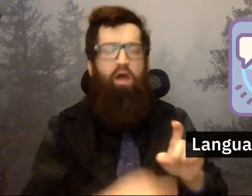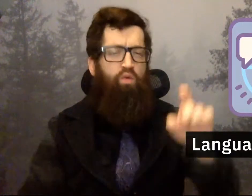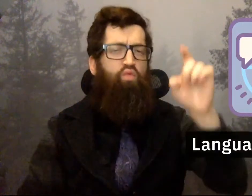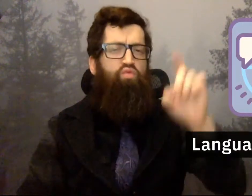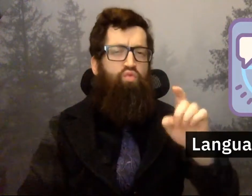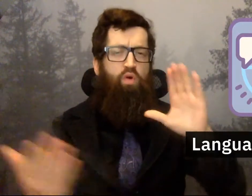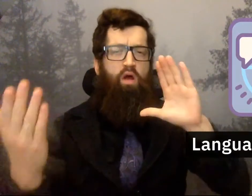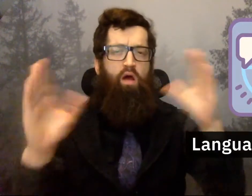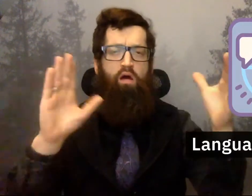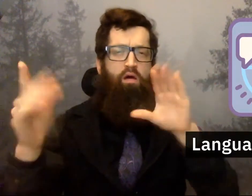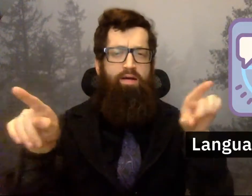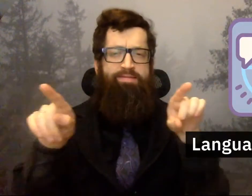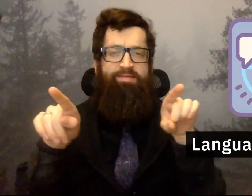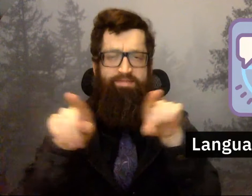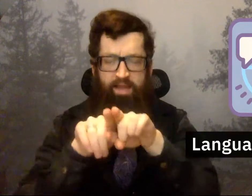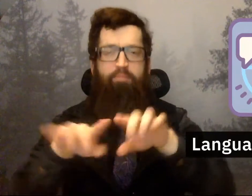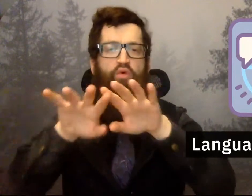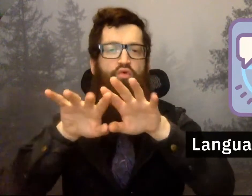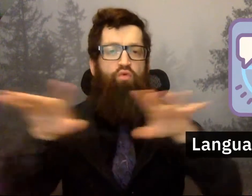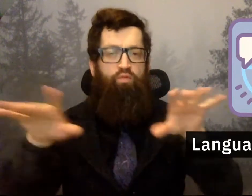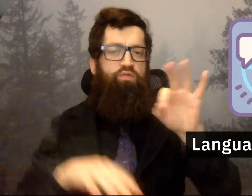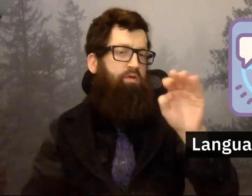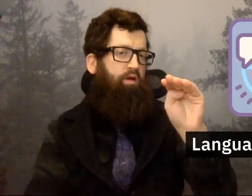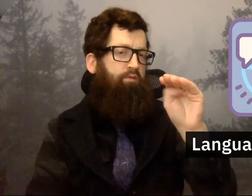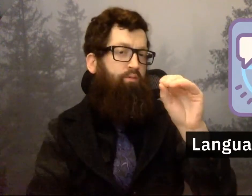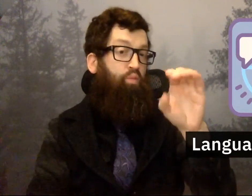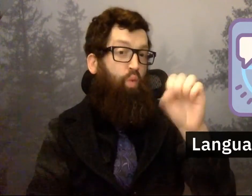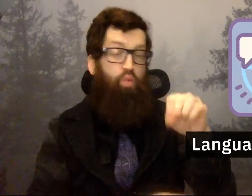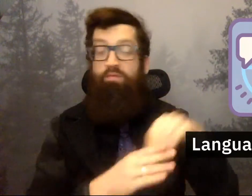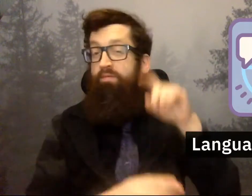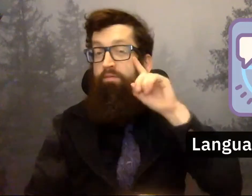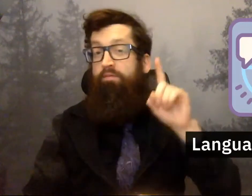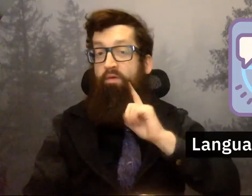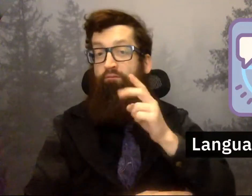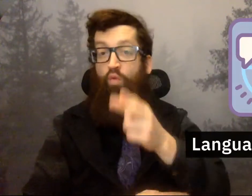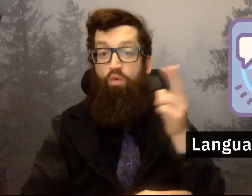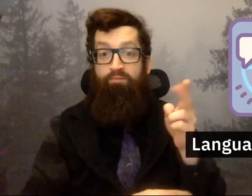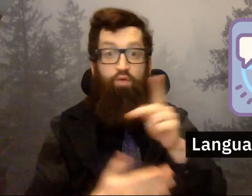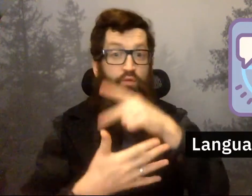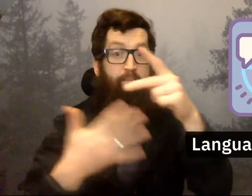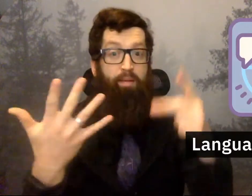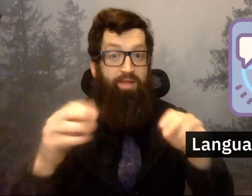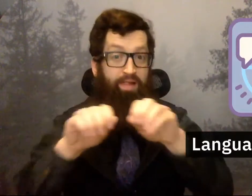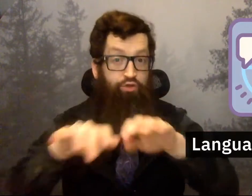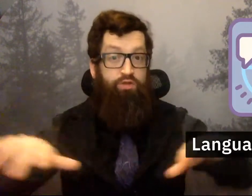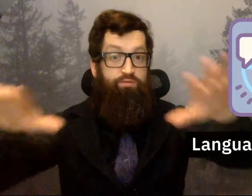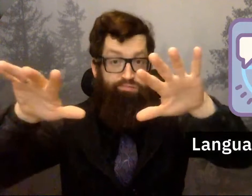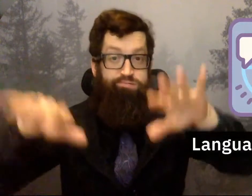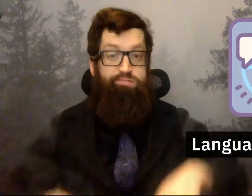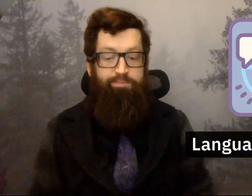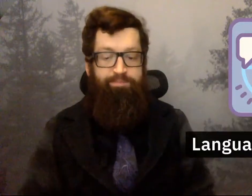should reflect the diversity of language modes used in the deaf and hard of hearing population.